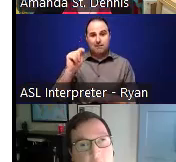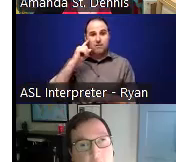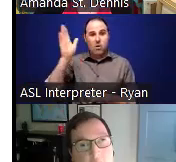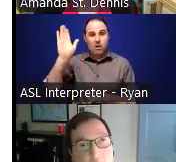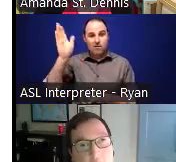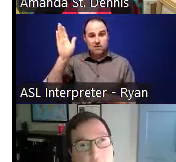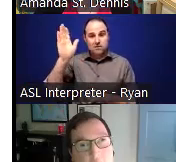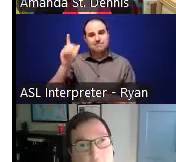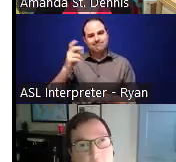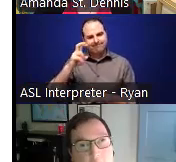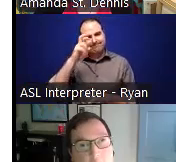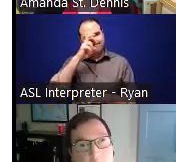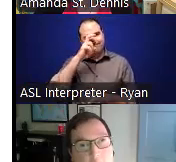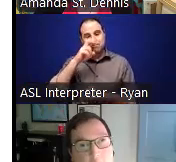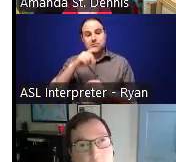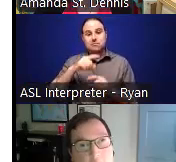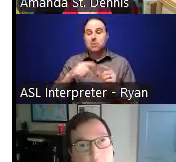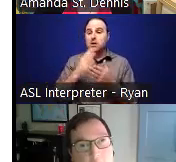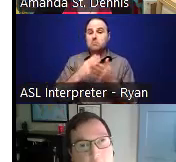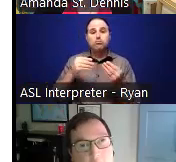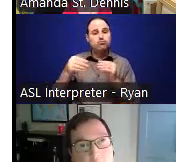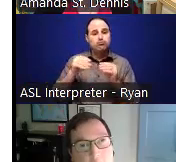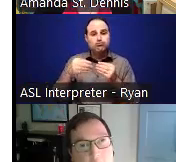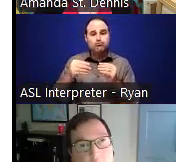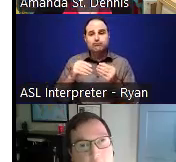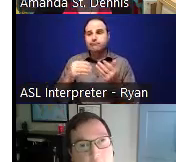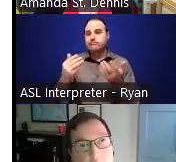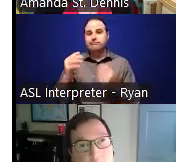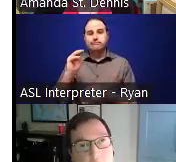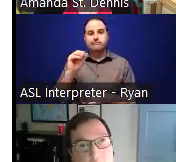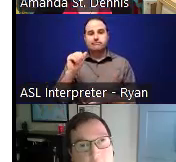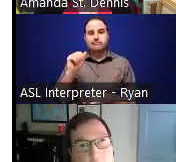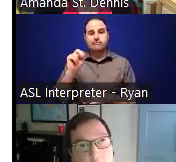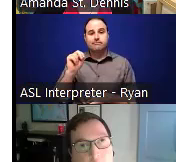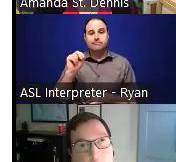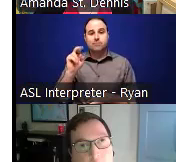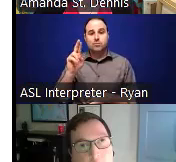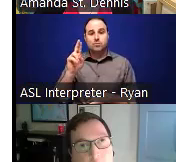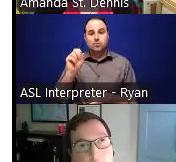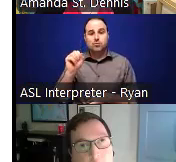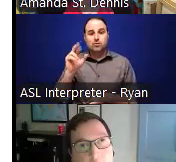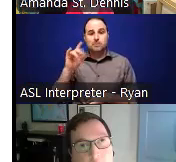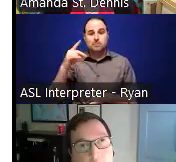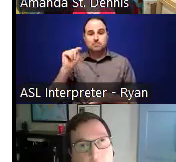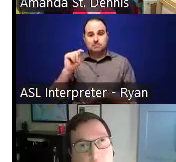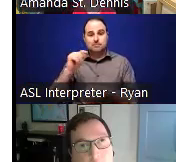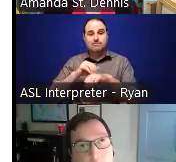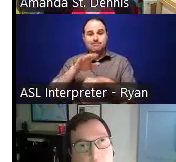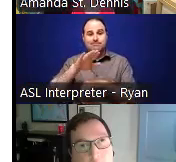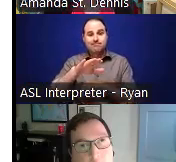such as manuscript submissions. It doesn't have to be a specific date. It could be another extra